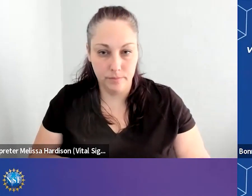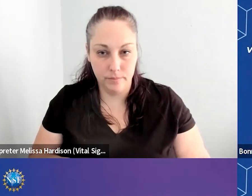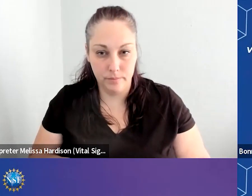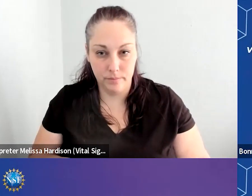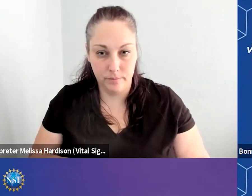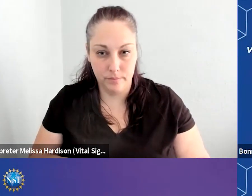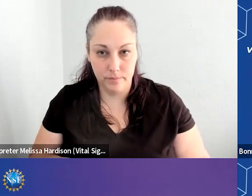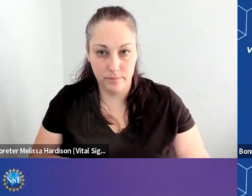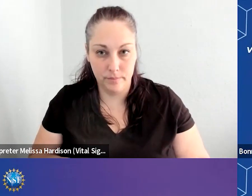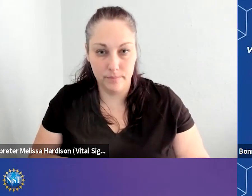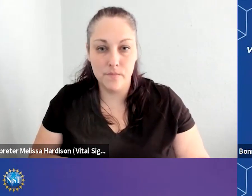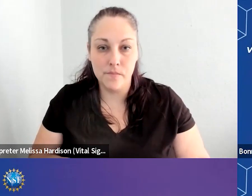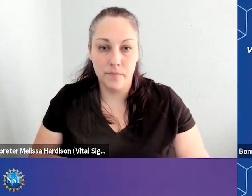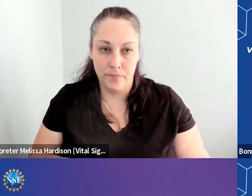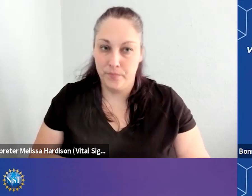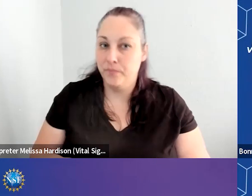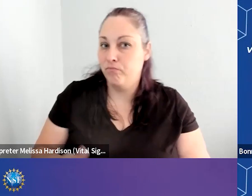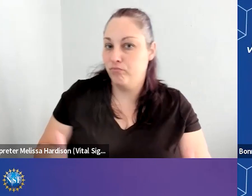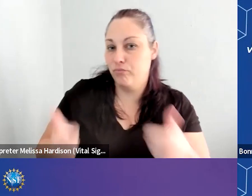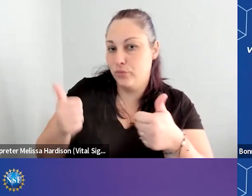Beth Strausser: Great. Alright, thank you.